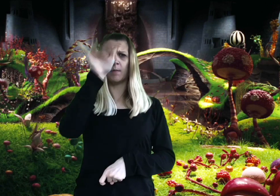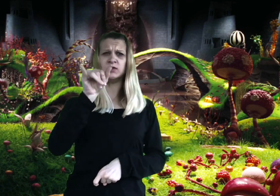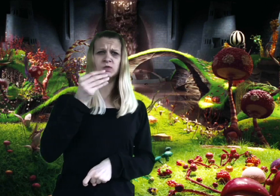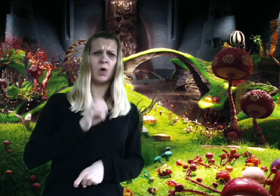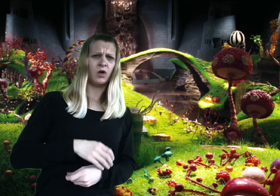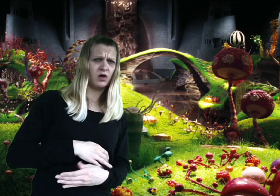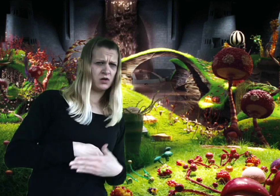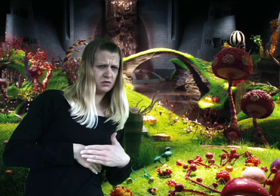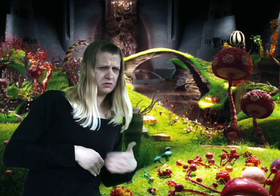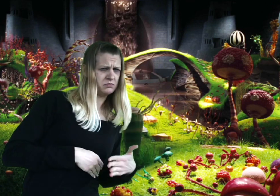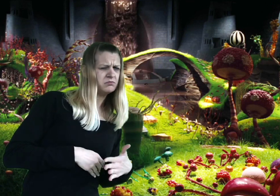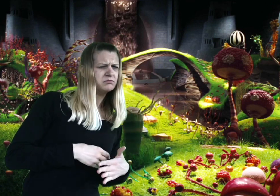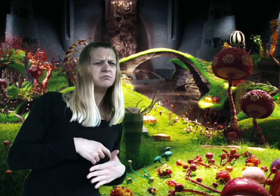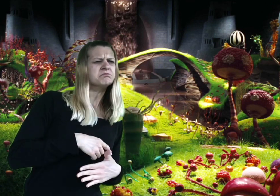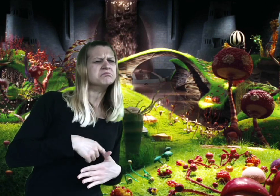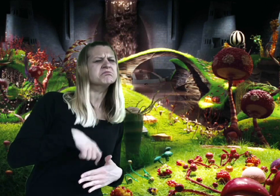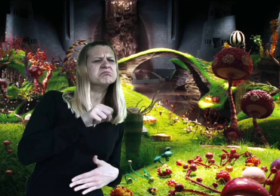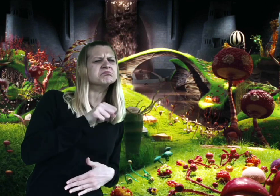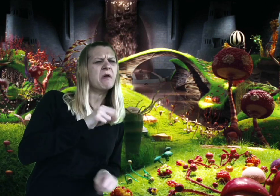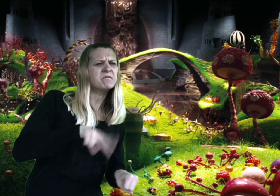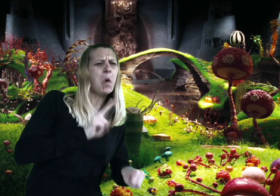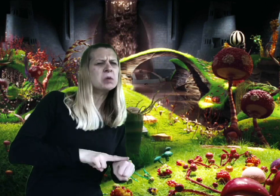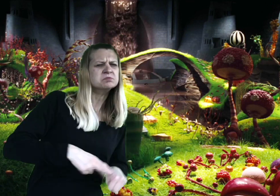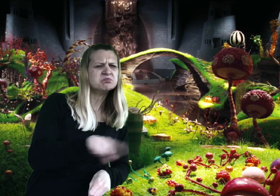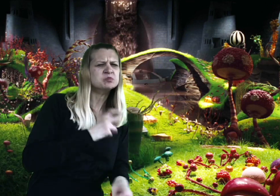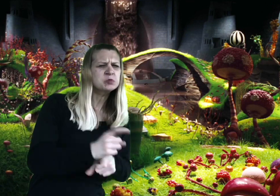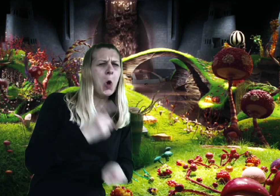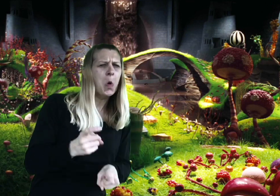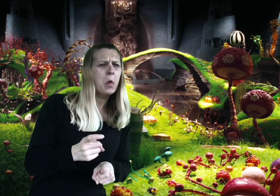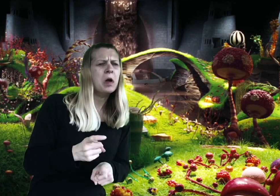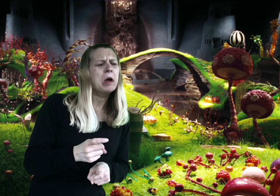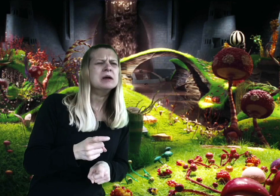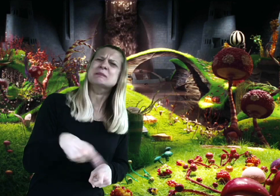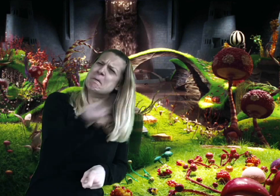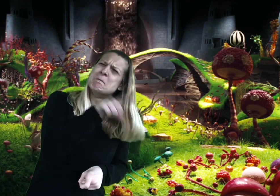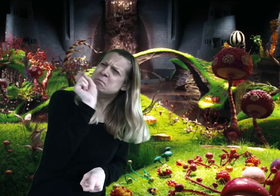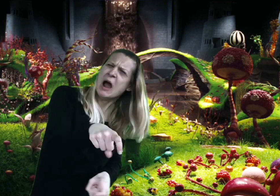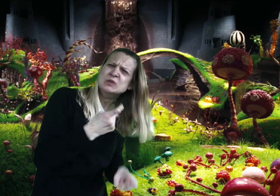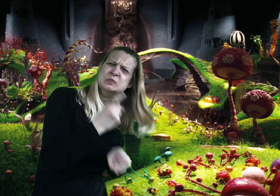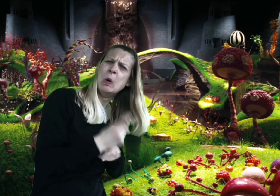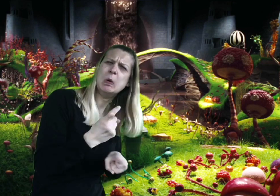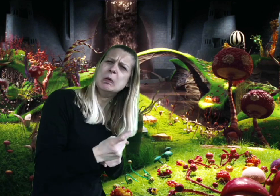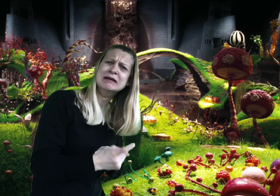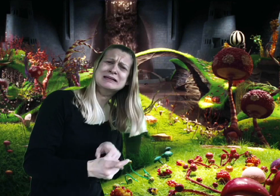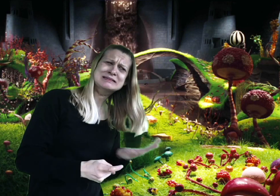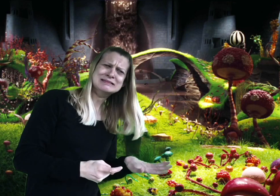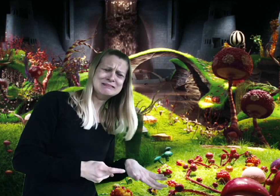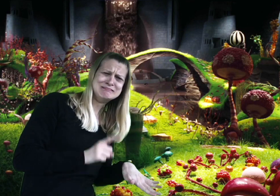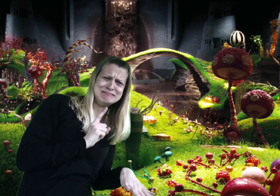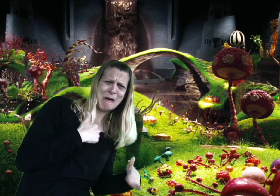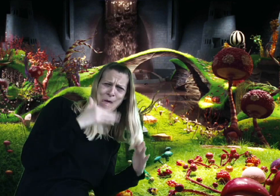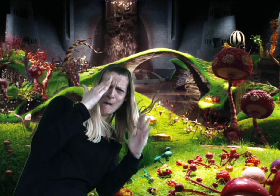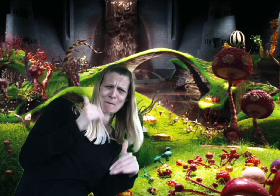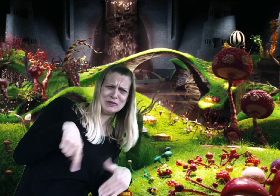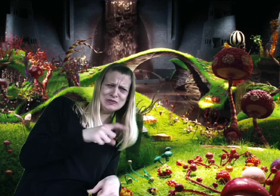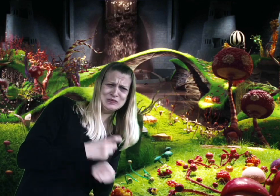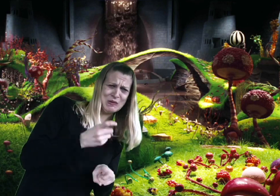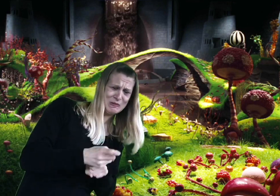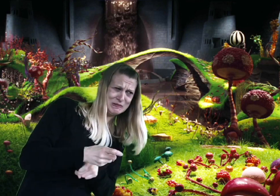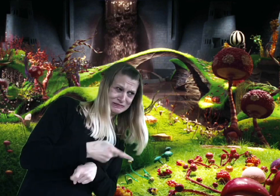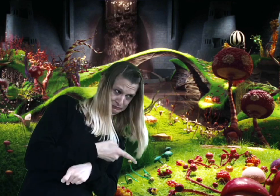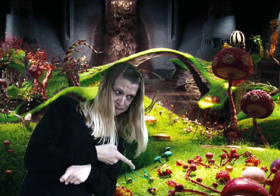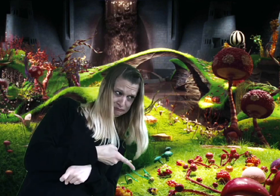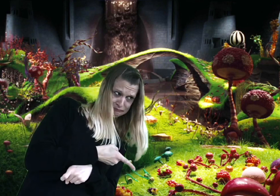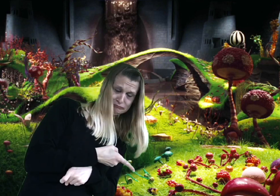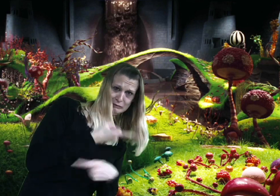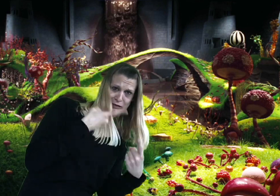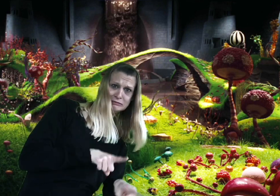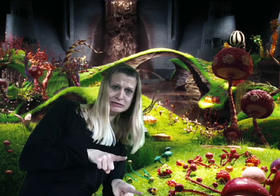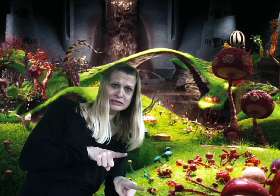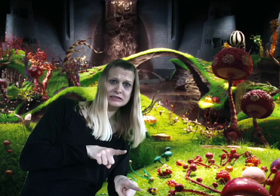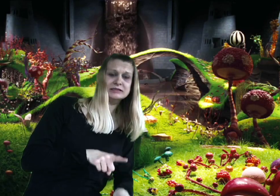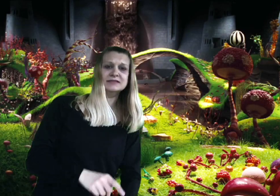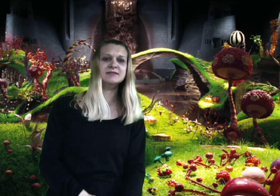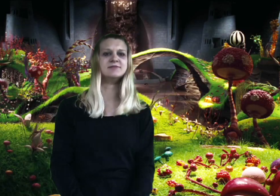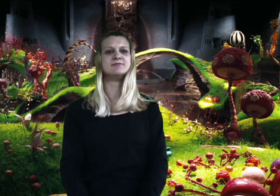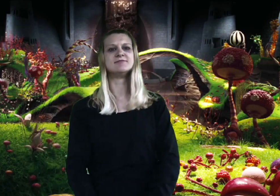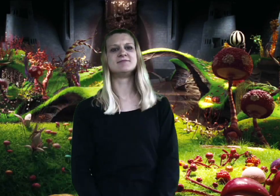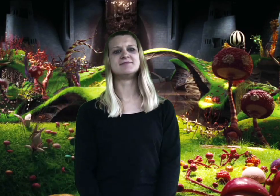"Of course they’re joking," answered Grandpa Joe. "They must be joking. At least, I hope they’re joking. Don’t you?"